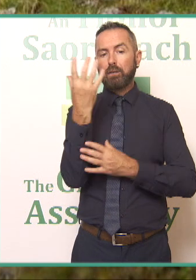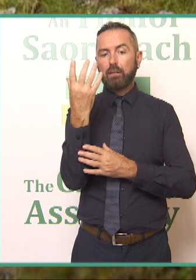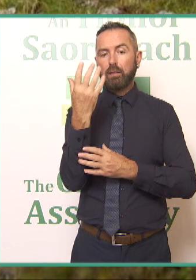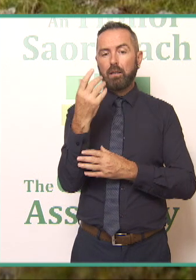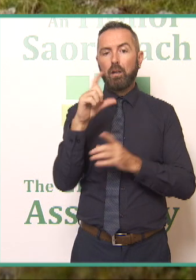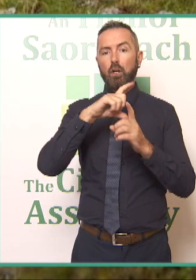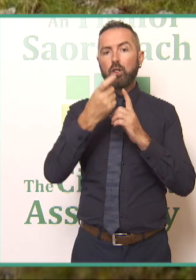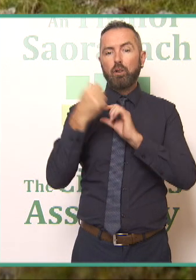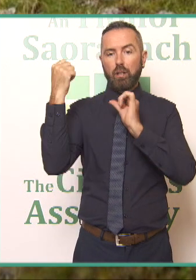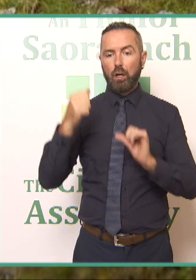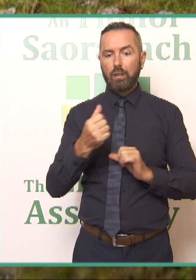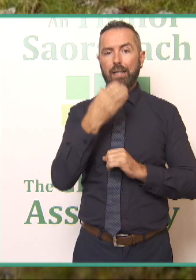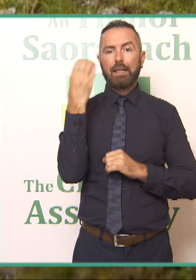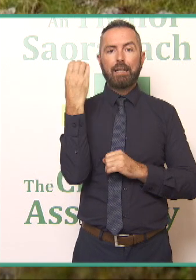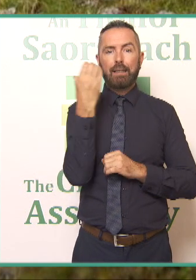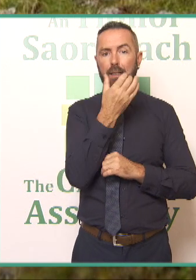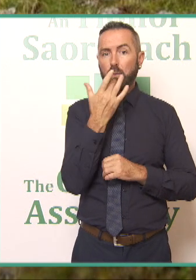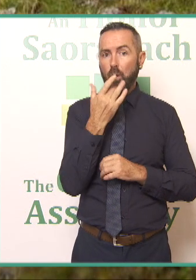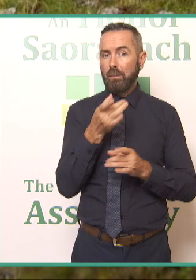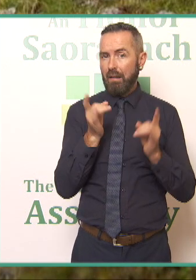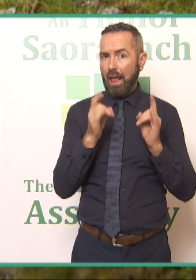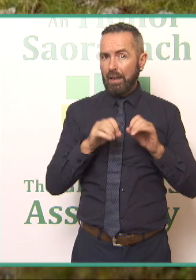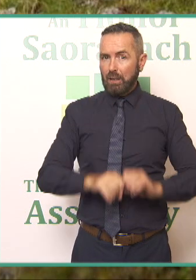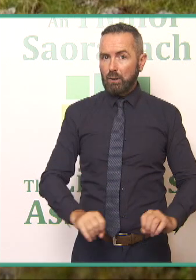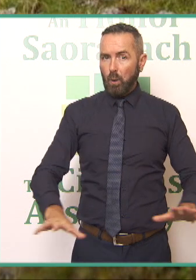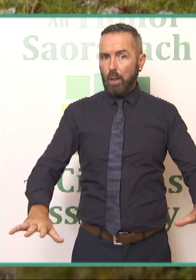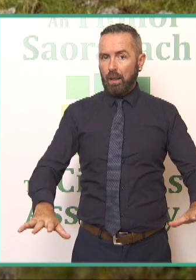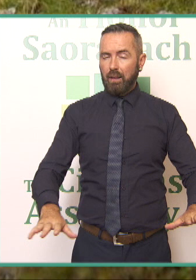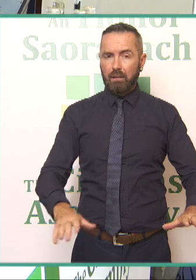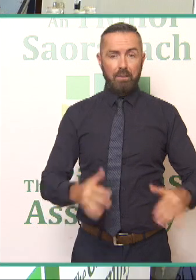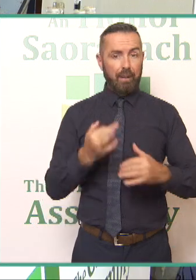water healthy soils you know that's that's the future and that's what we'd like him to